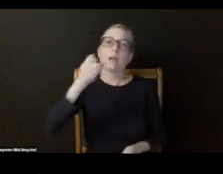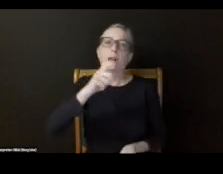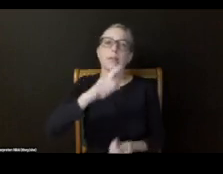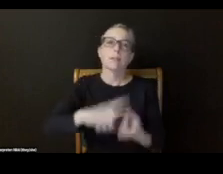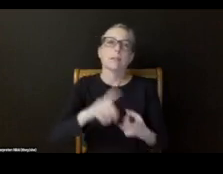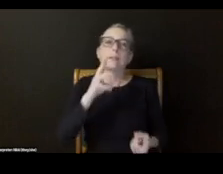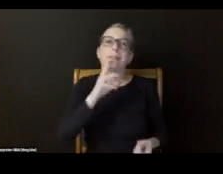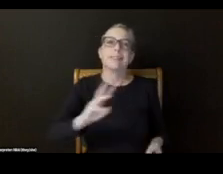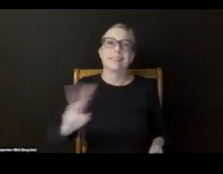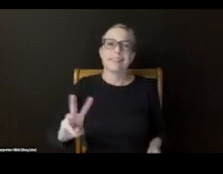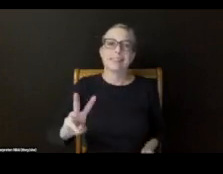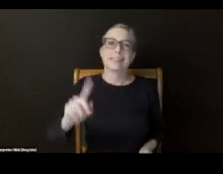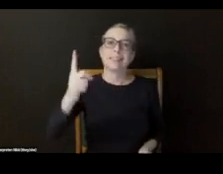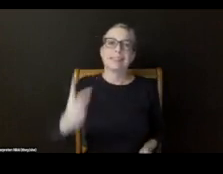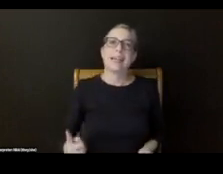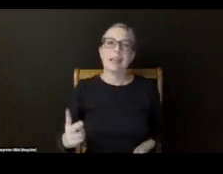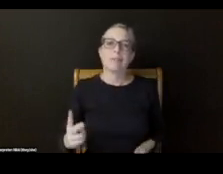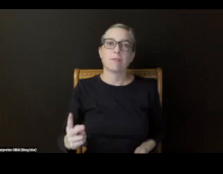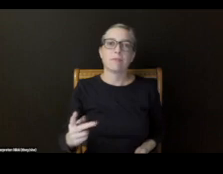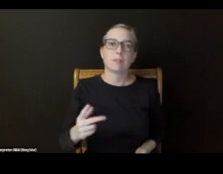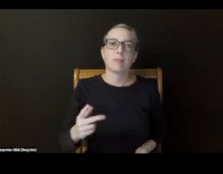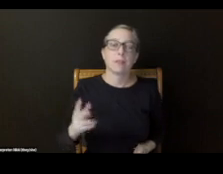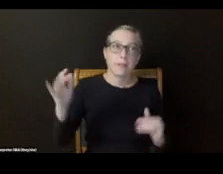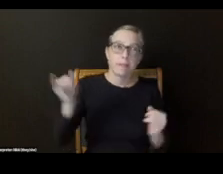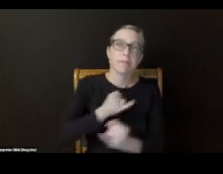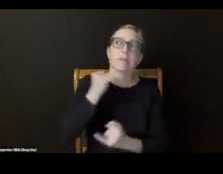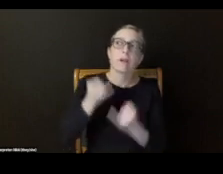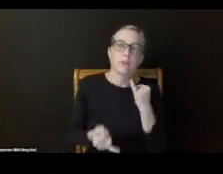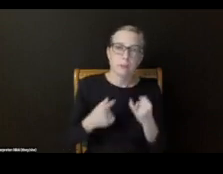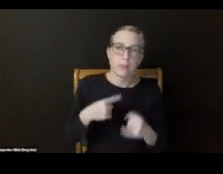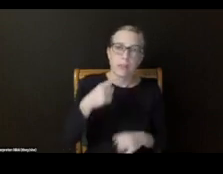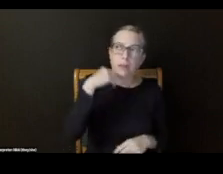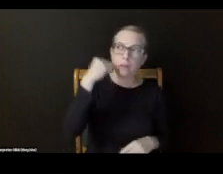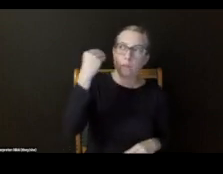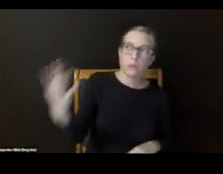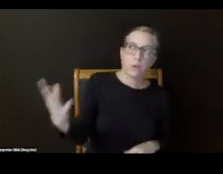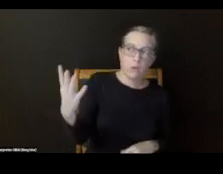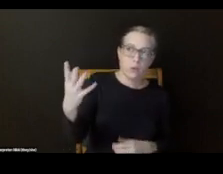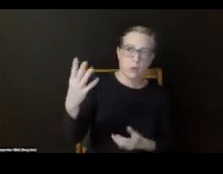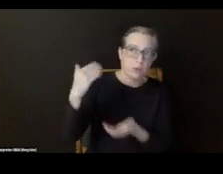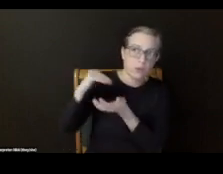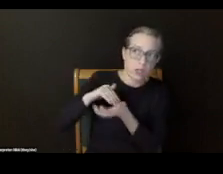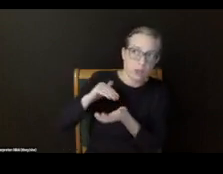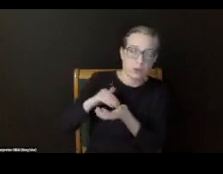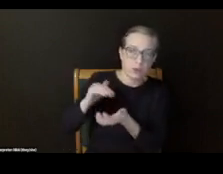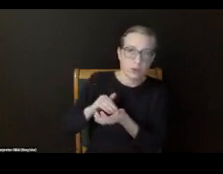you know what, something he's not, and I don't like to say the word normal.